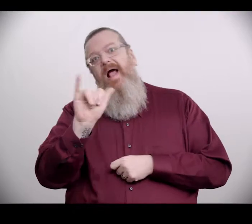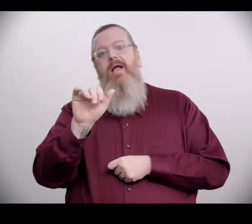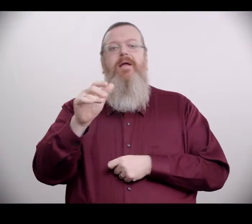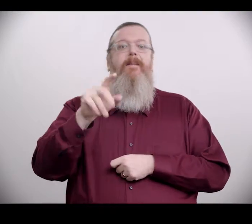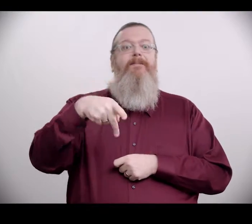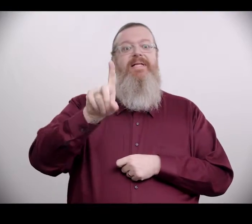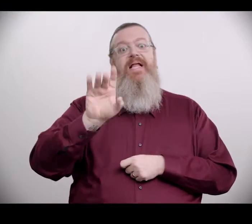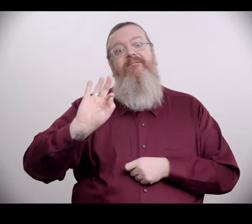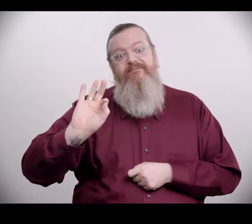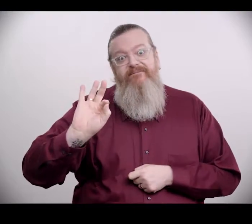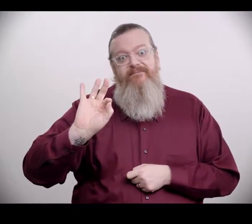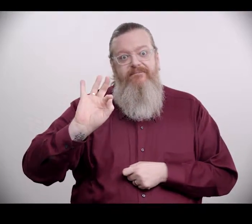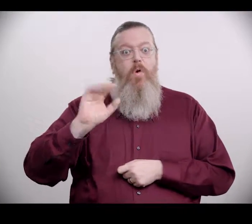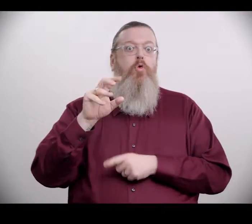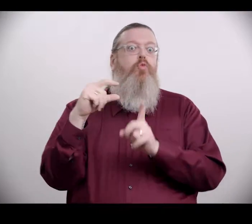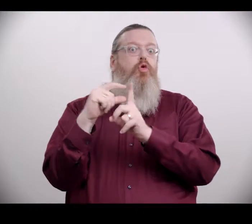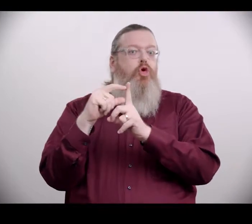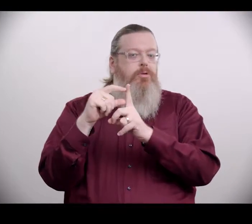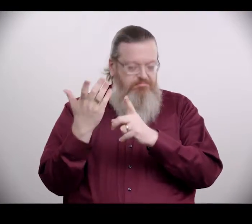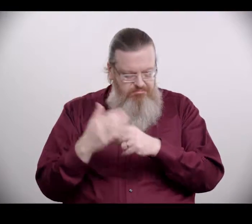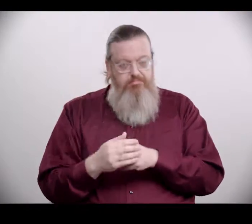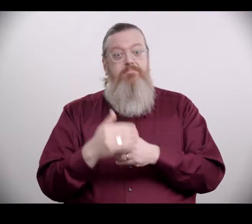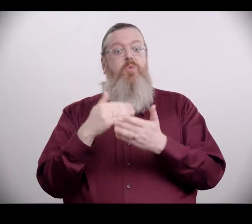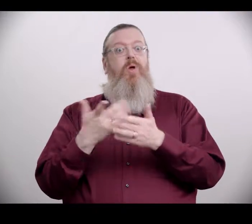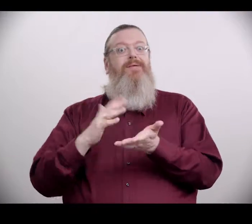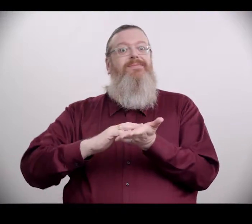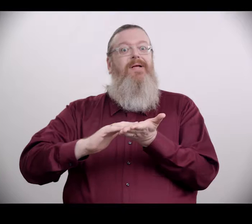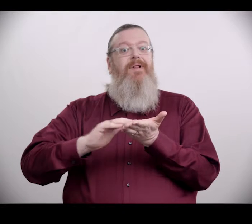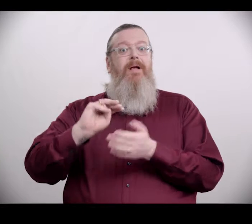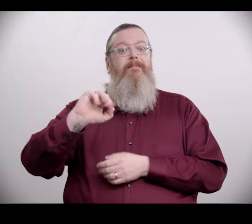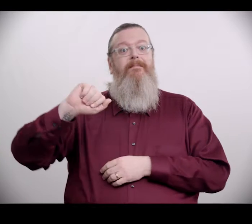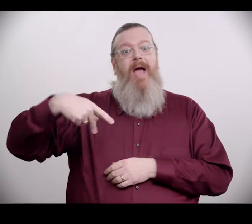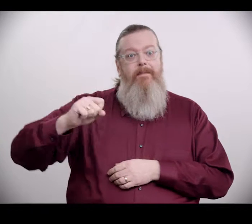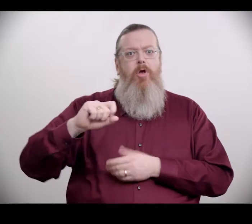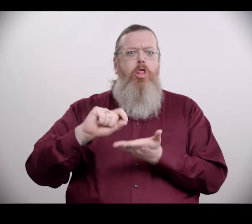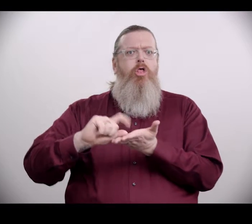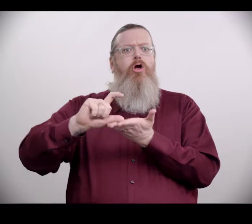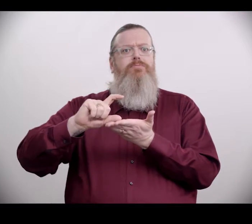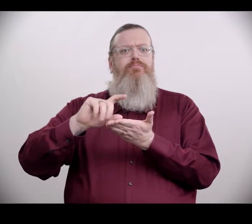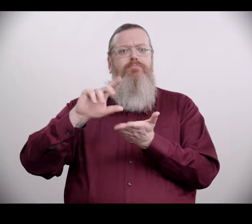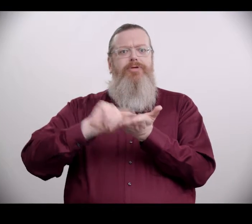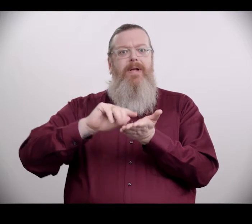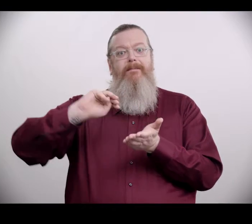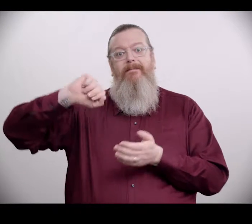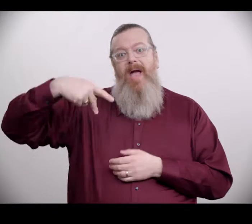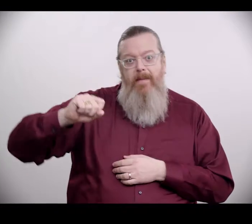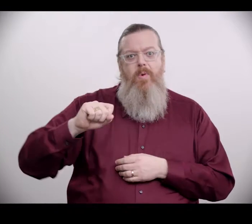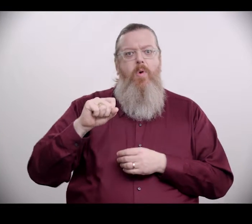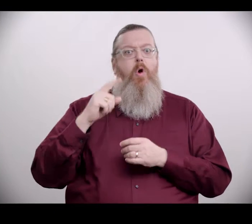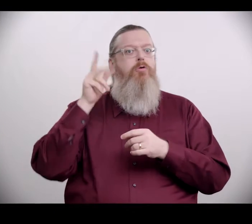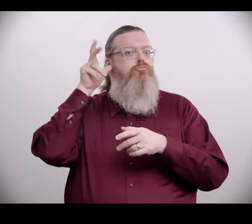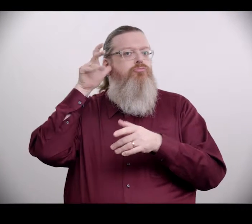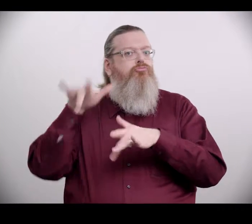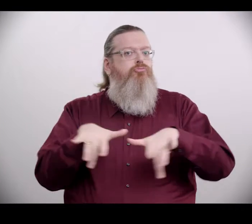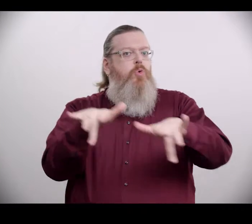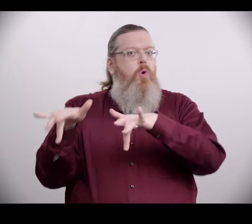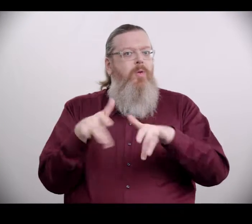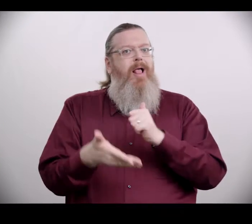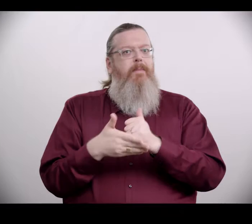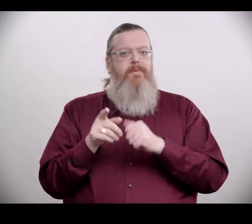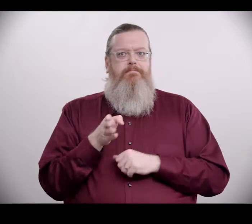* Tactile maps, large-print maps, or recorded materials as aids to wayfinding